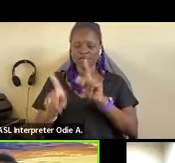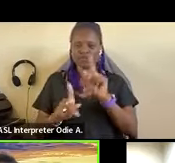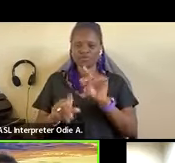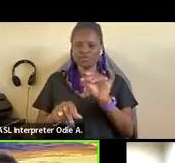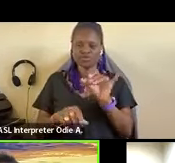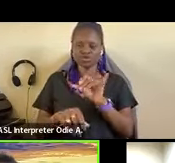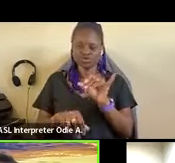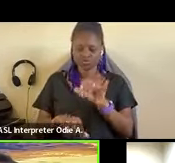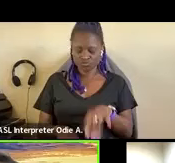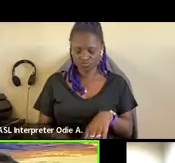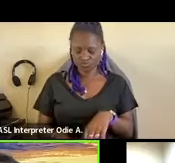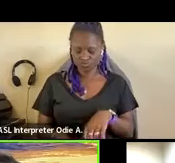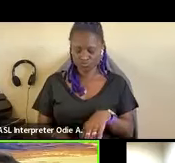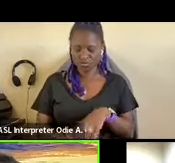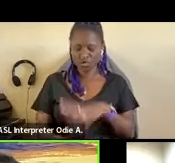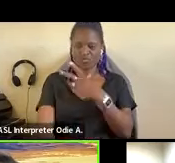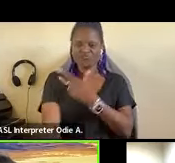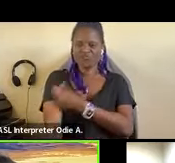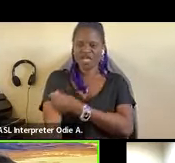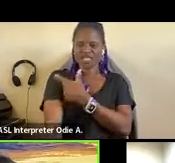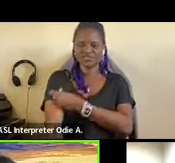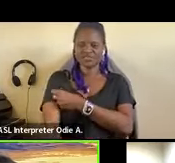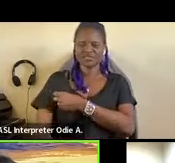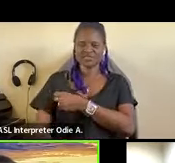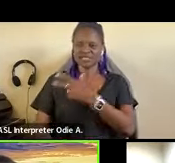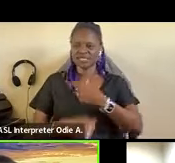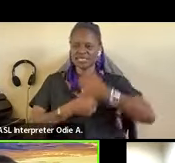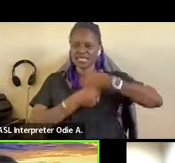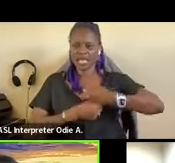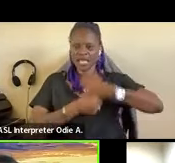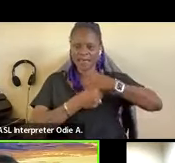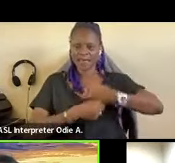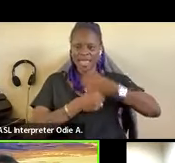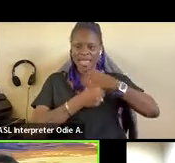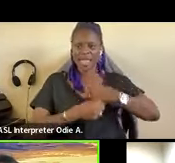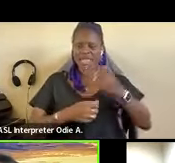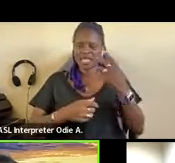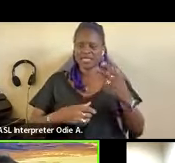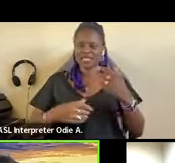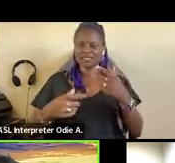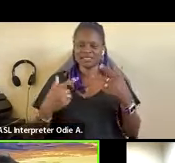our vaccine campaign continues to make progress. Sonoma county now has, as mentioned